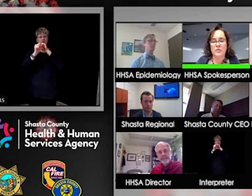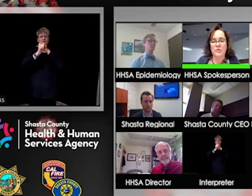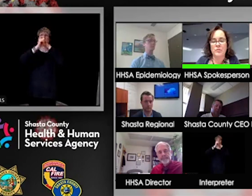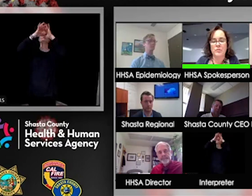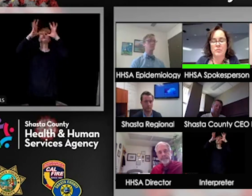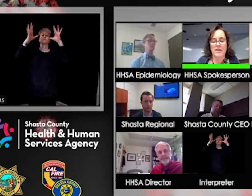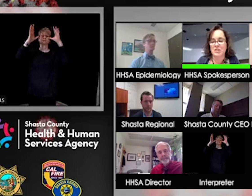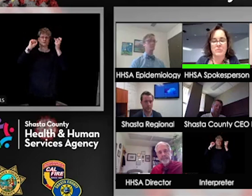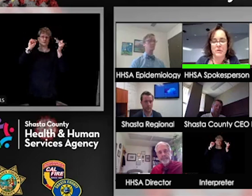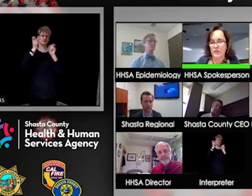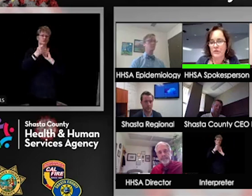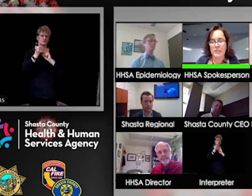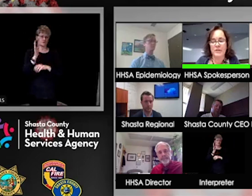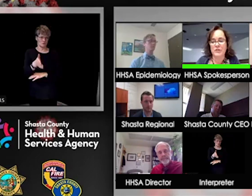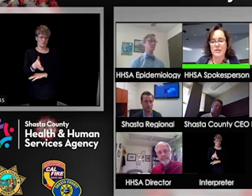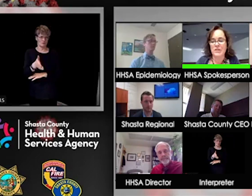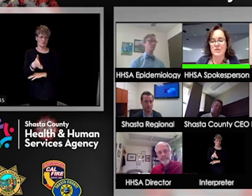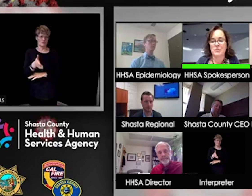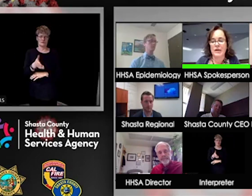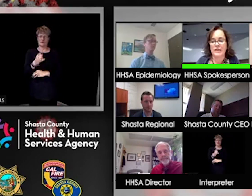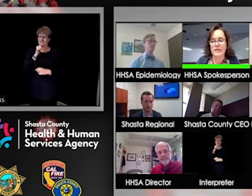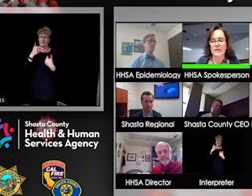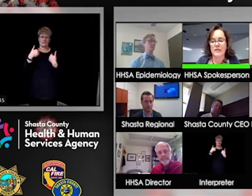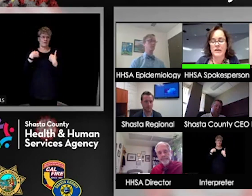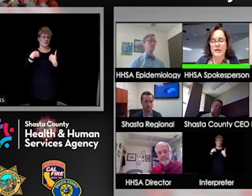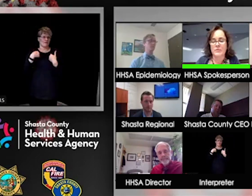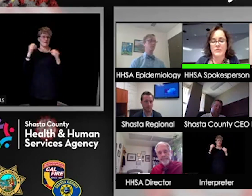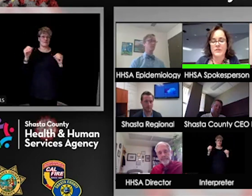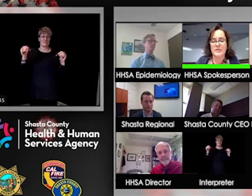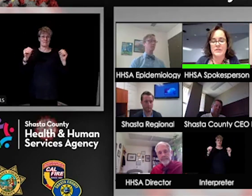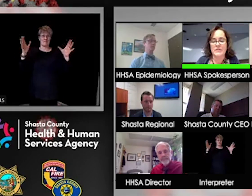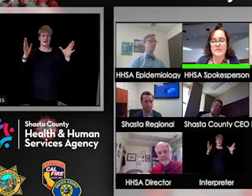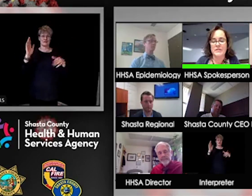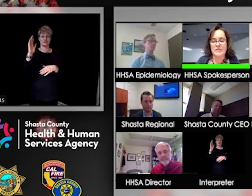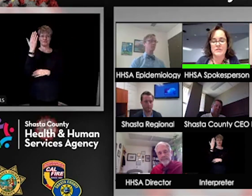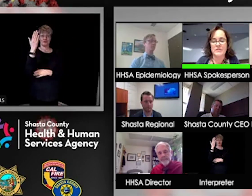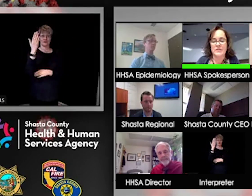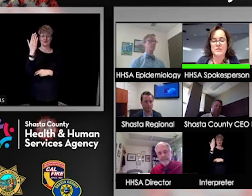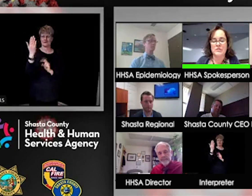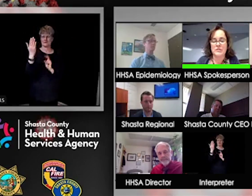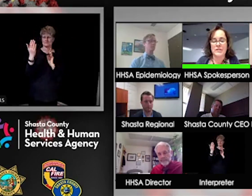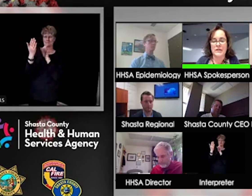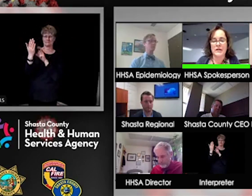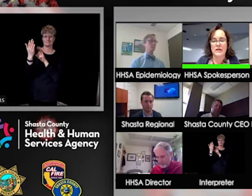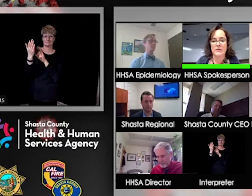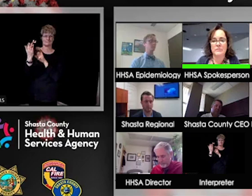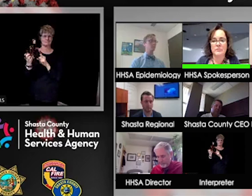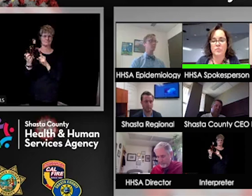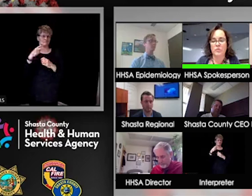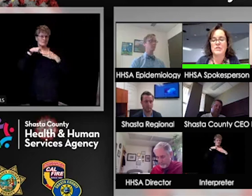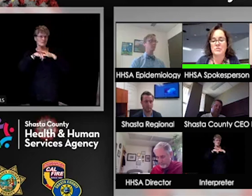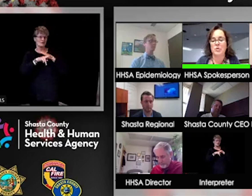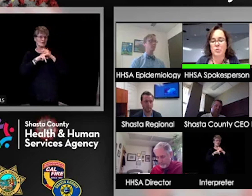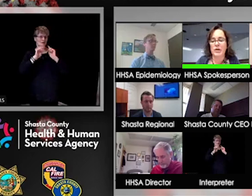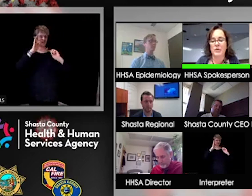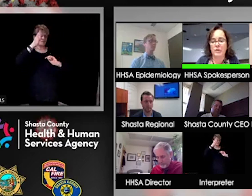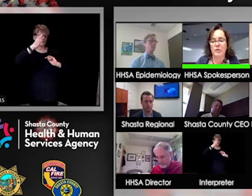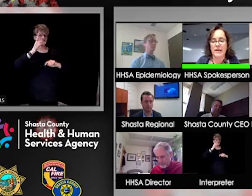no the magic mirror that we can look into, but this looks like this is what we're working